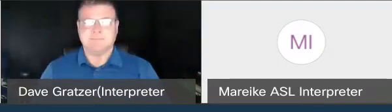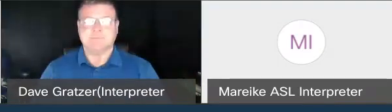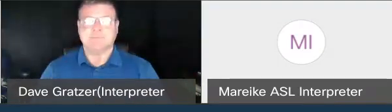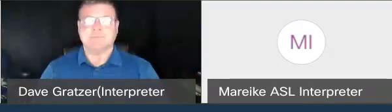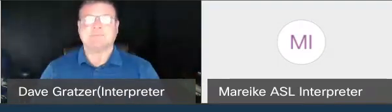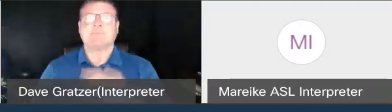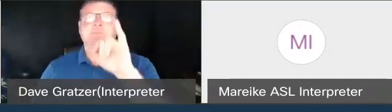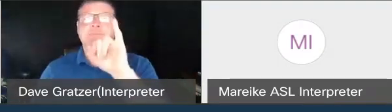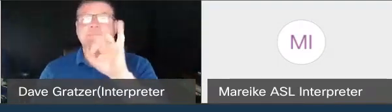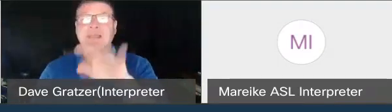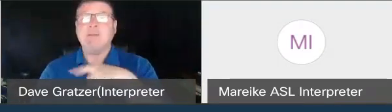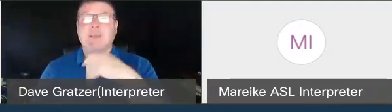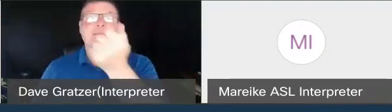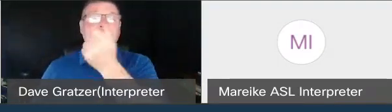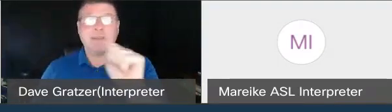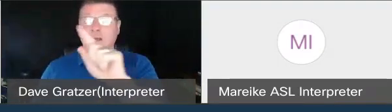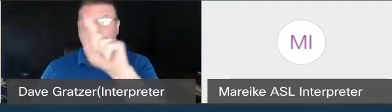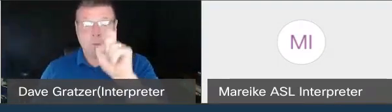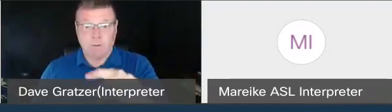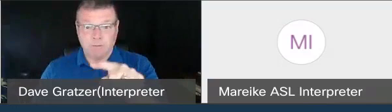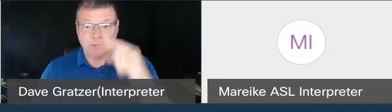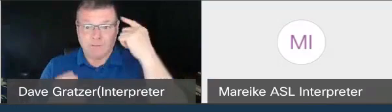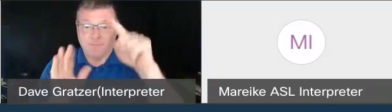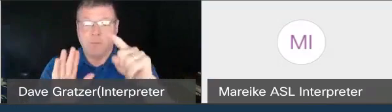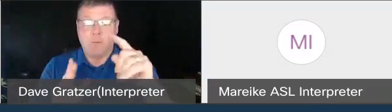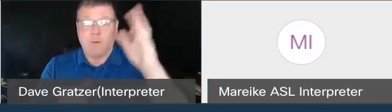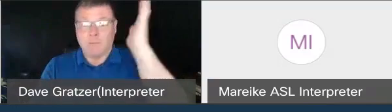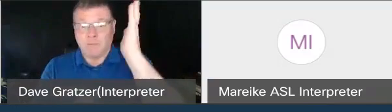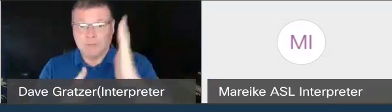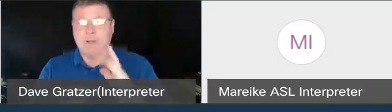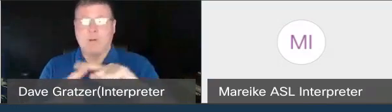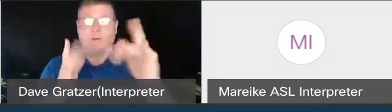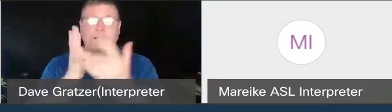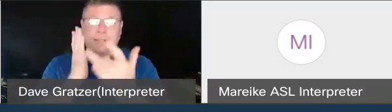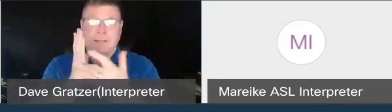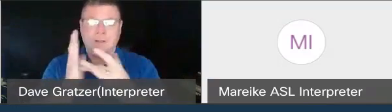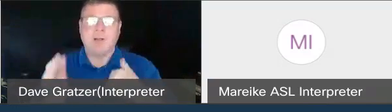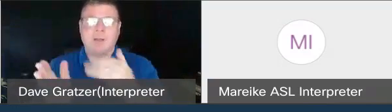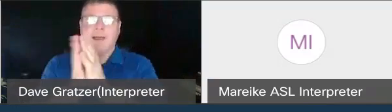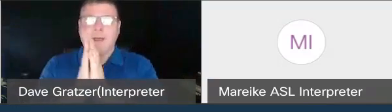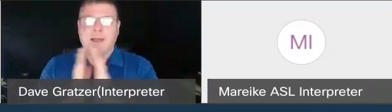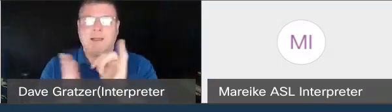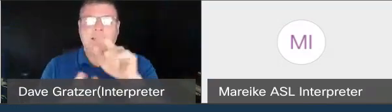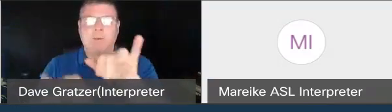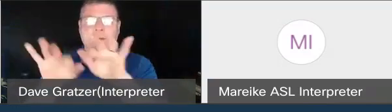If you have any questions for the presenters, or in regards to the technology, uh, we ask that you please type those questions